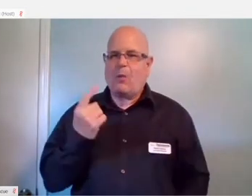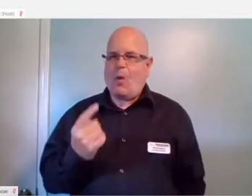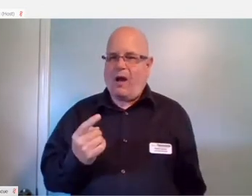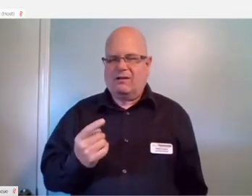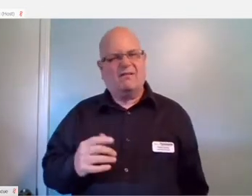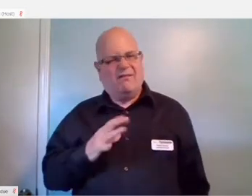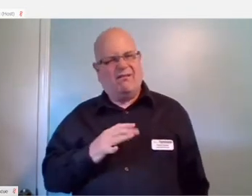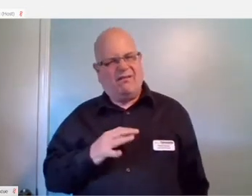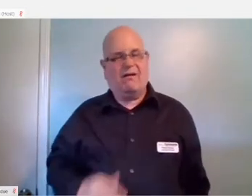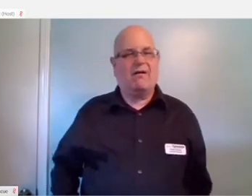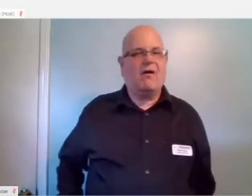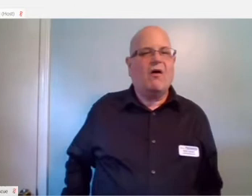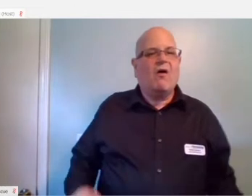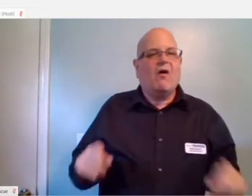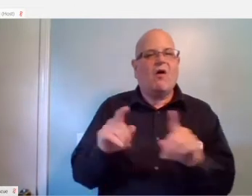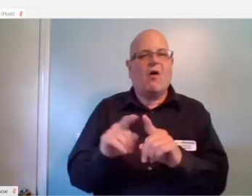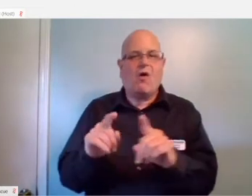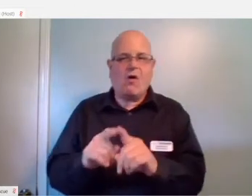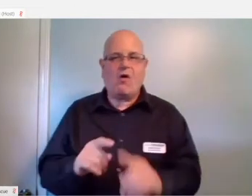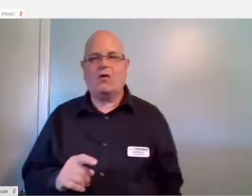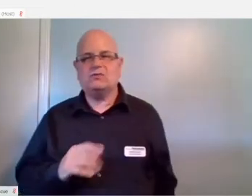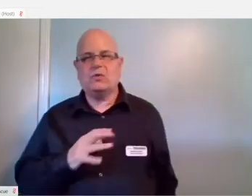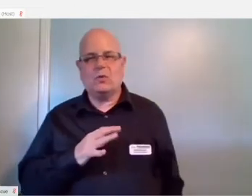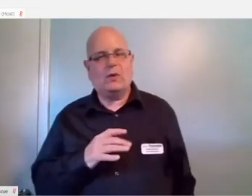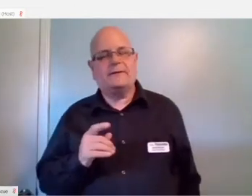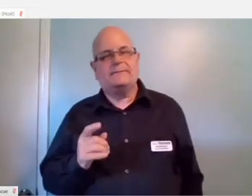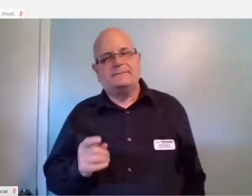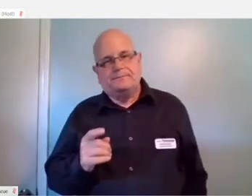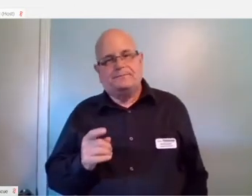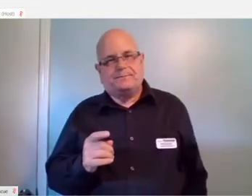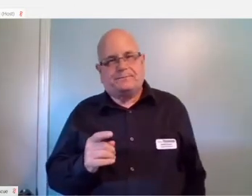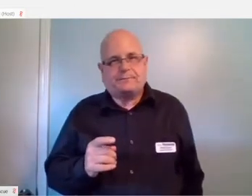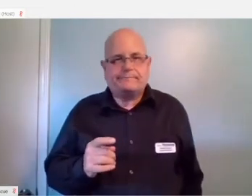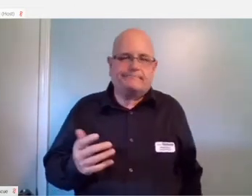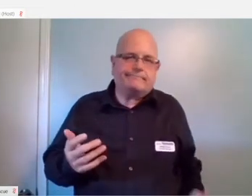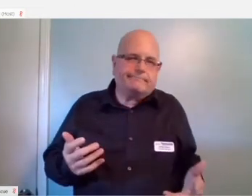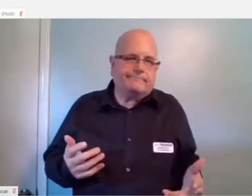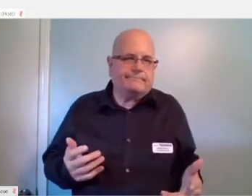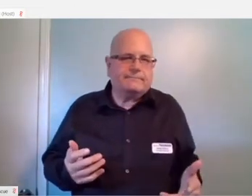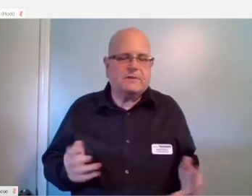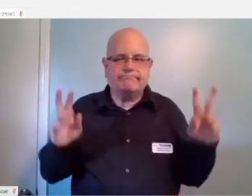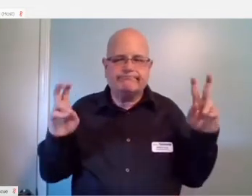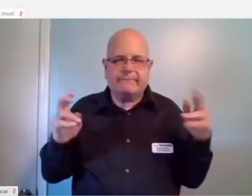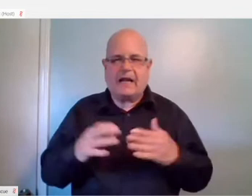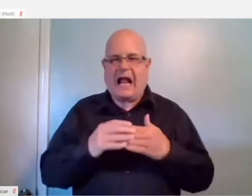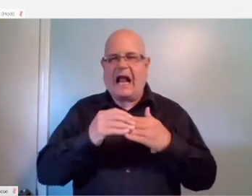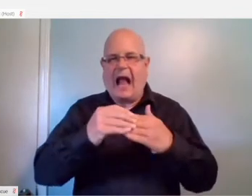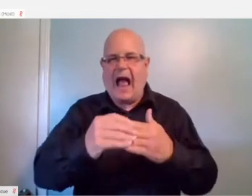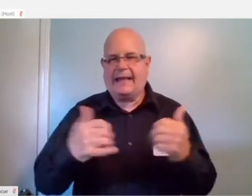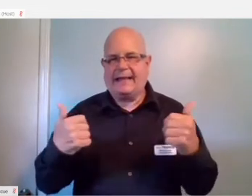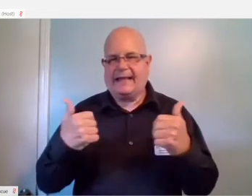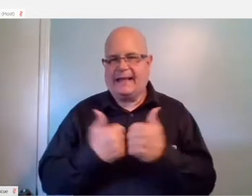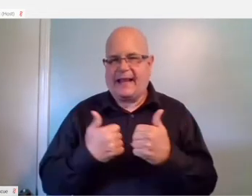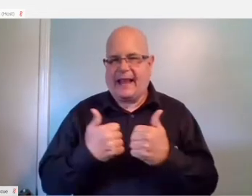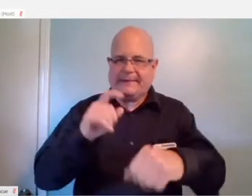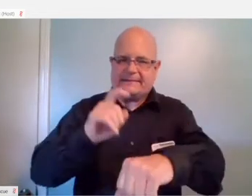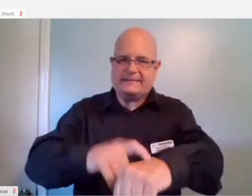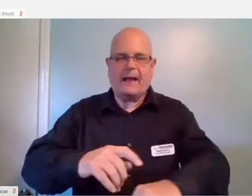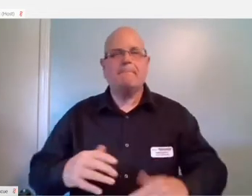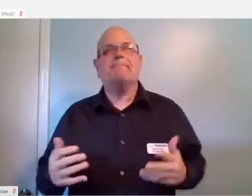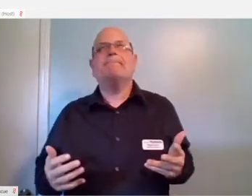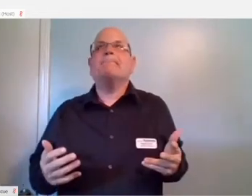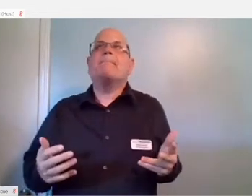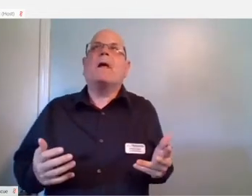Another way copilot comes in handy, we call it a guided gaming session where, for example,